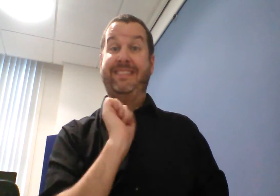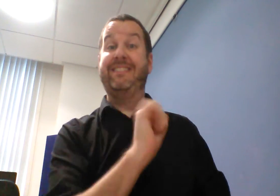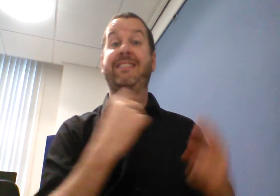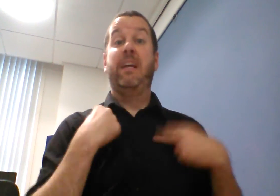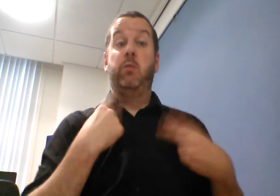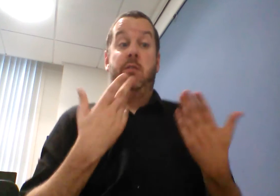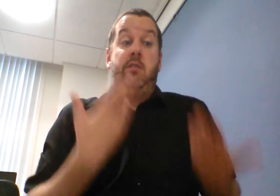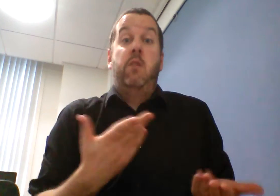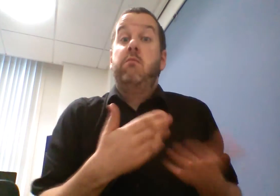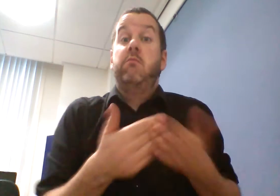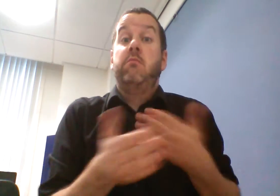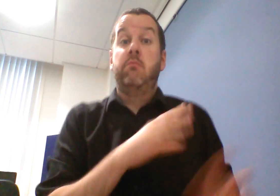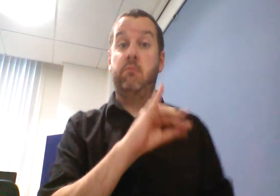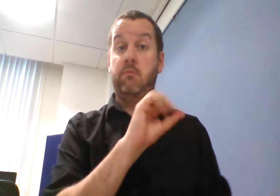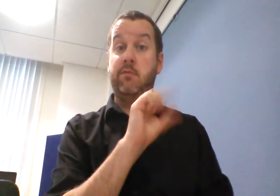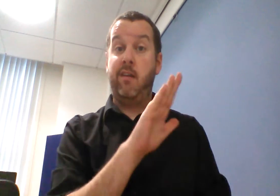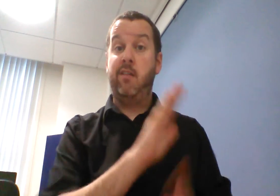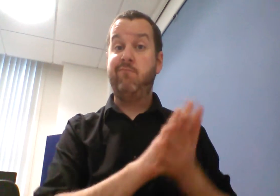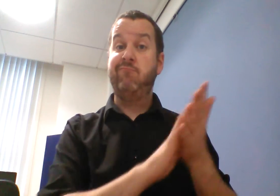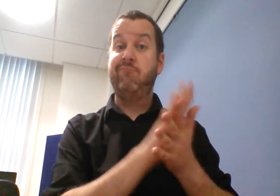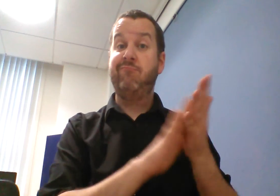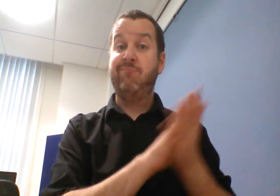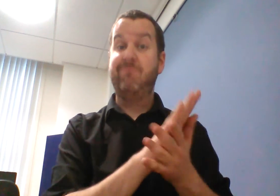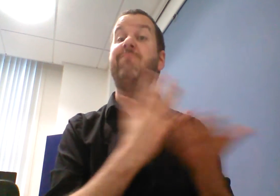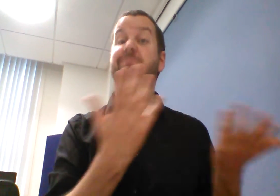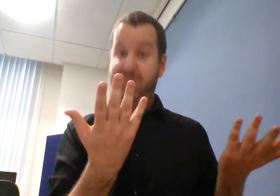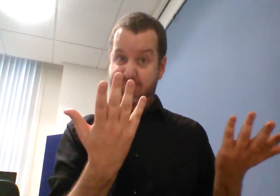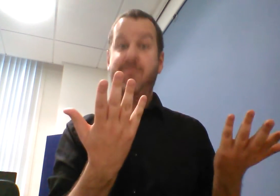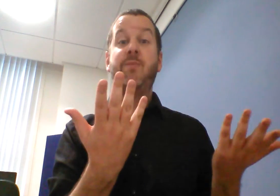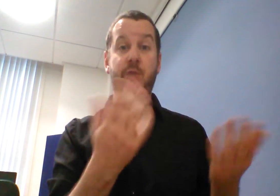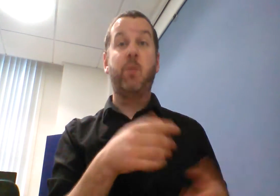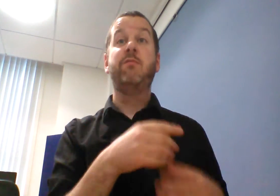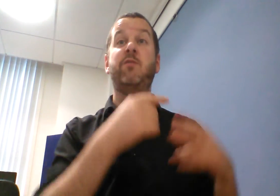The language of this community in the present day is ISL.